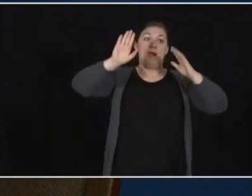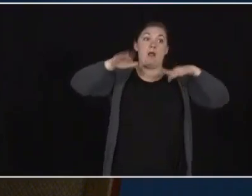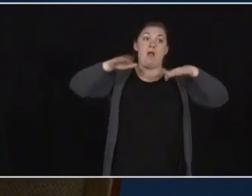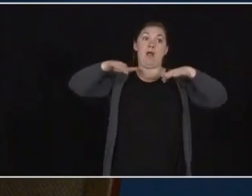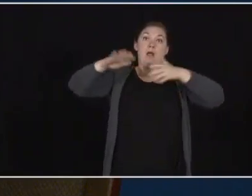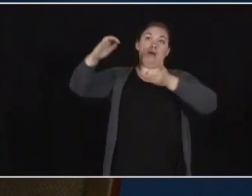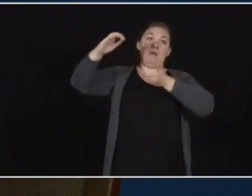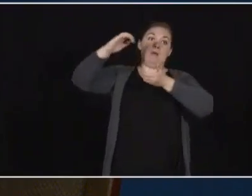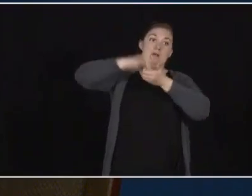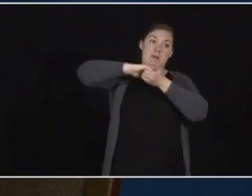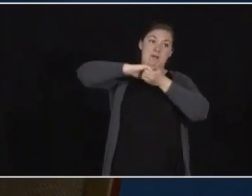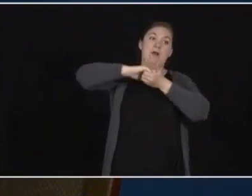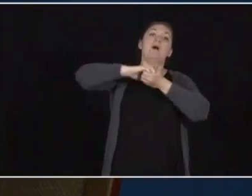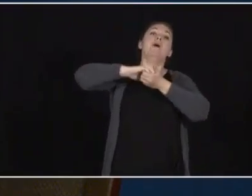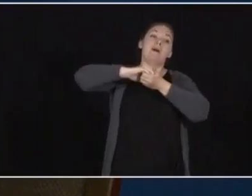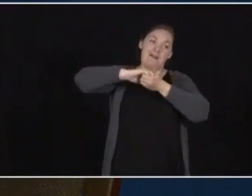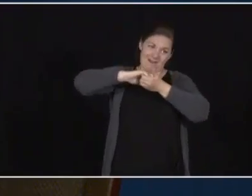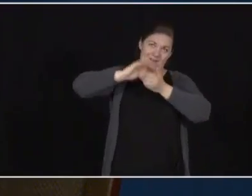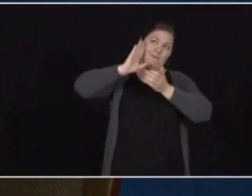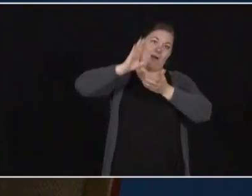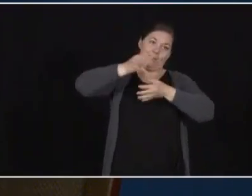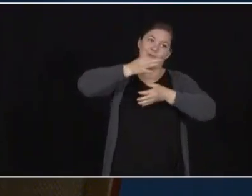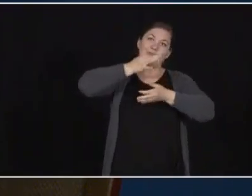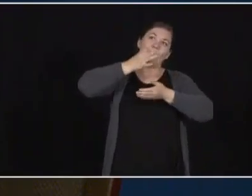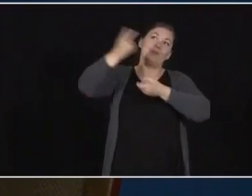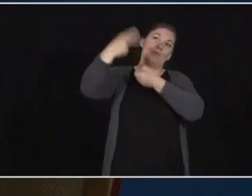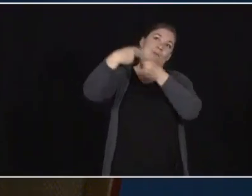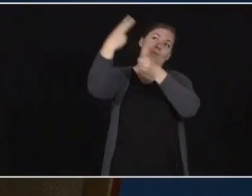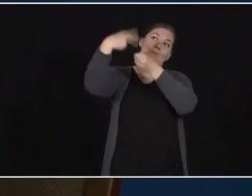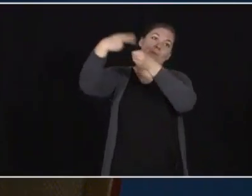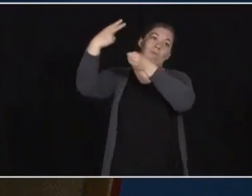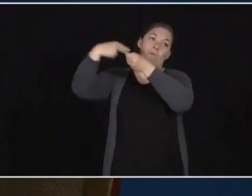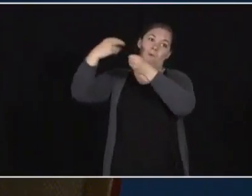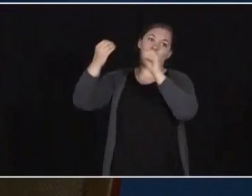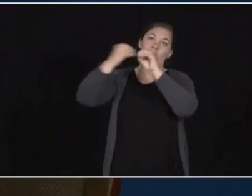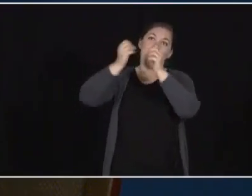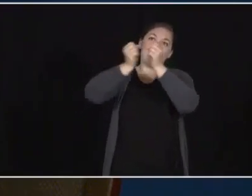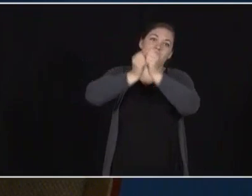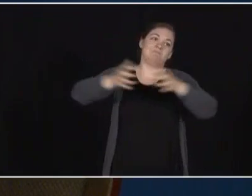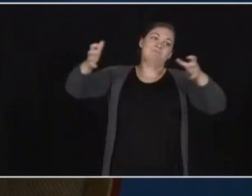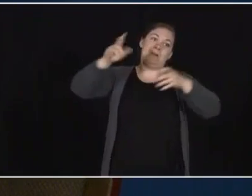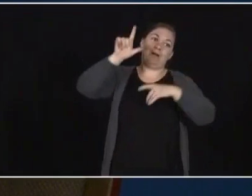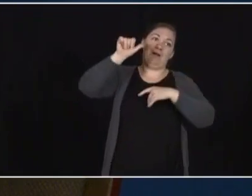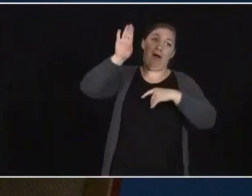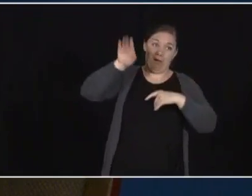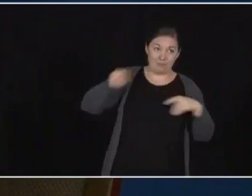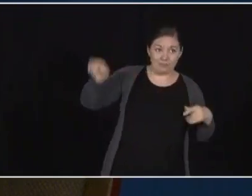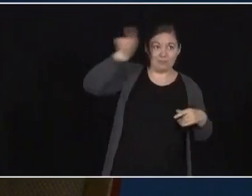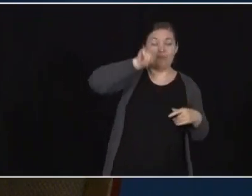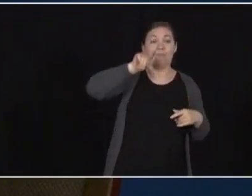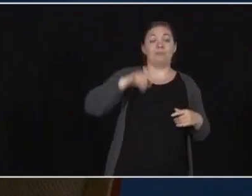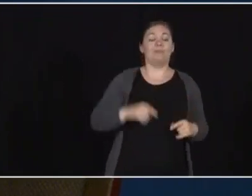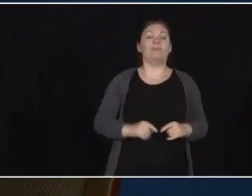there and are willing to work with us to become a part of the network group. We can also grow a little bit within